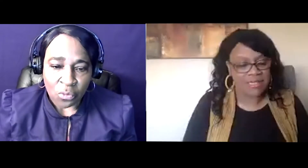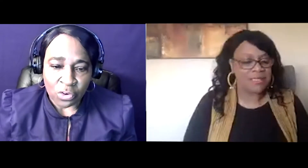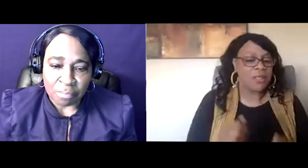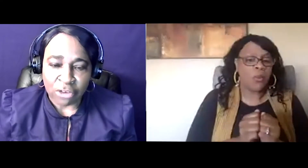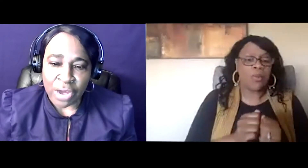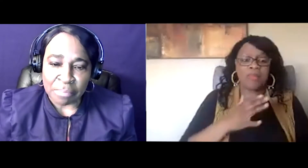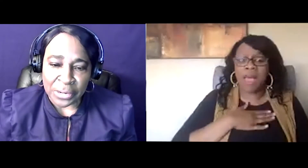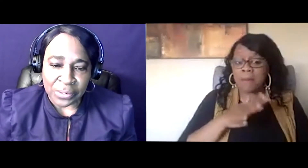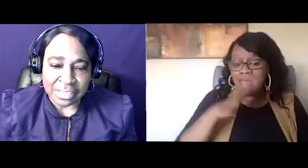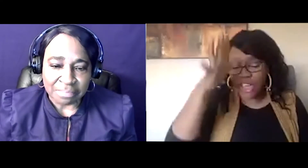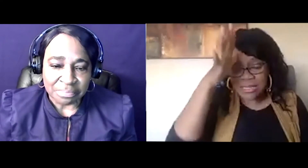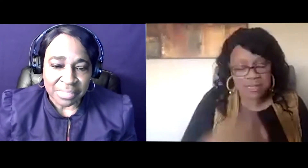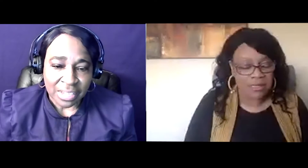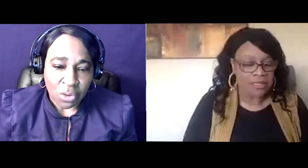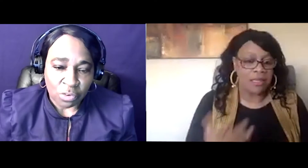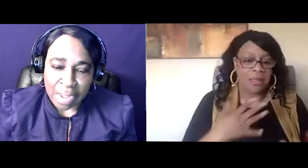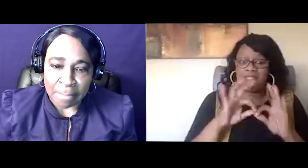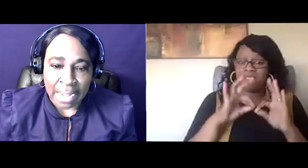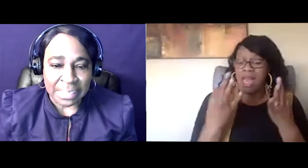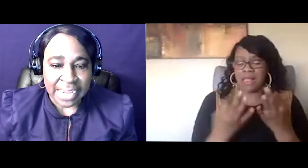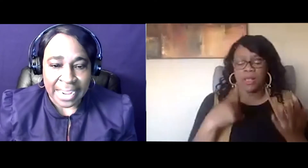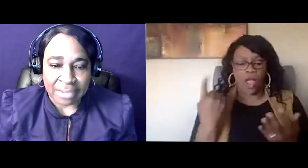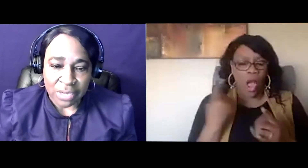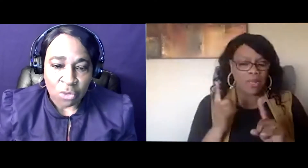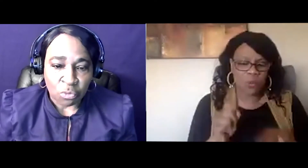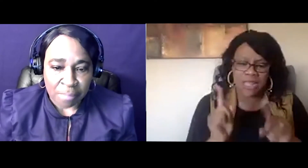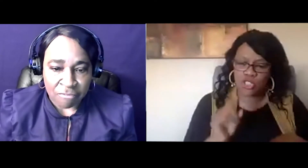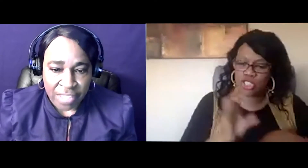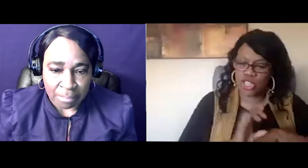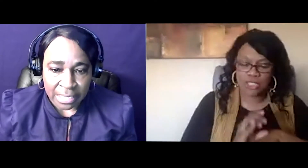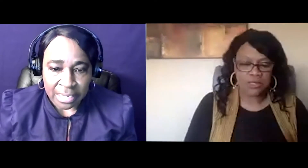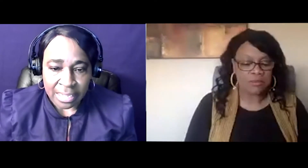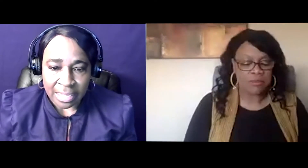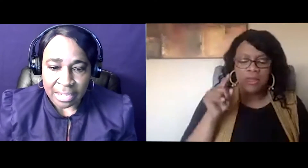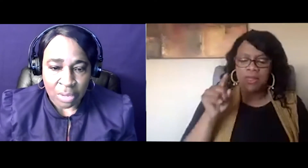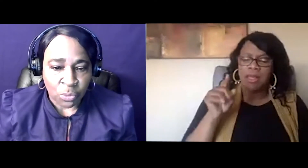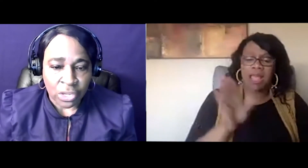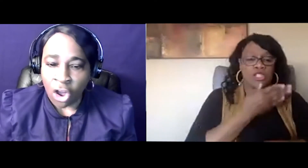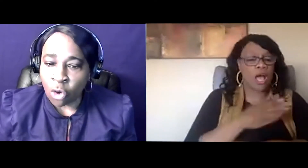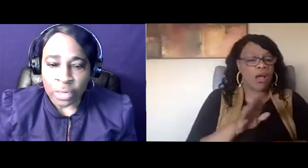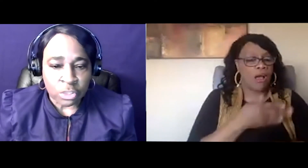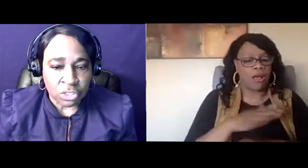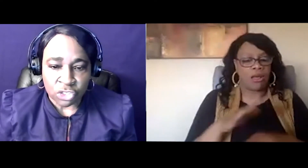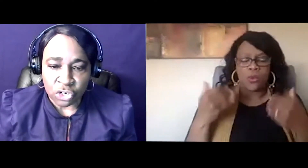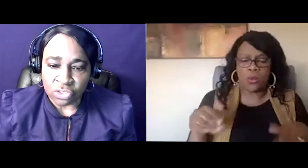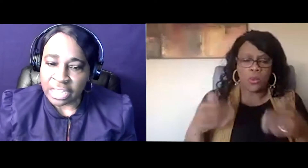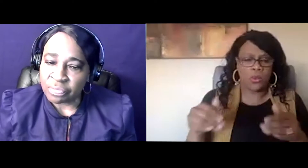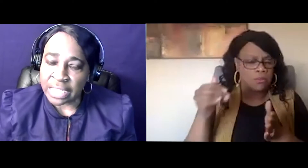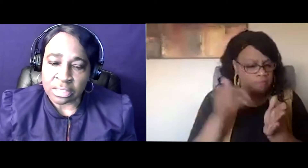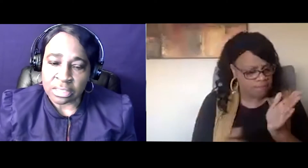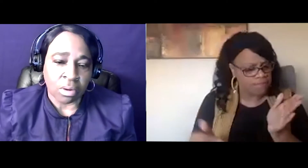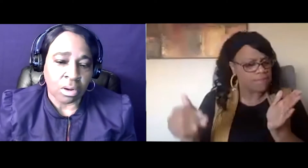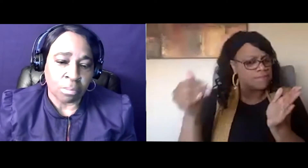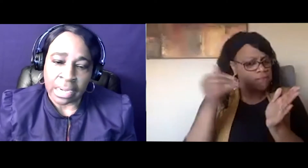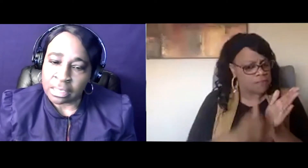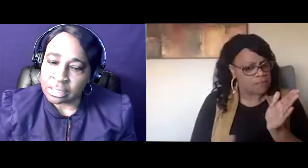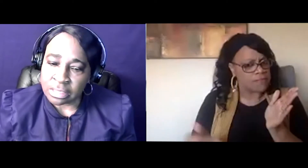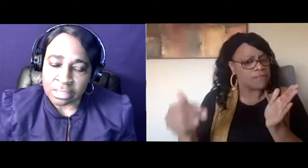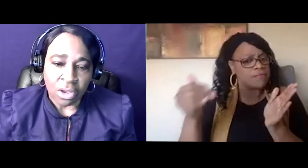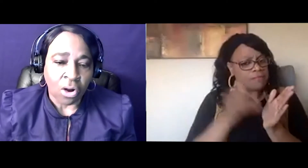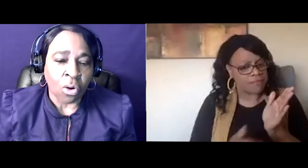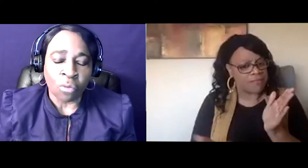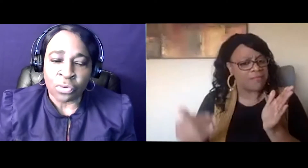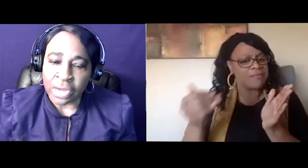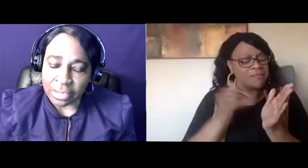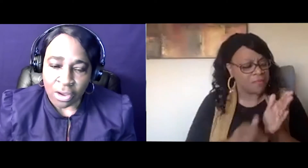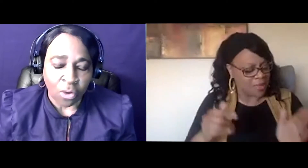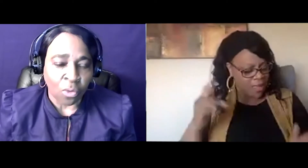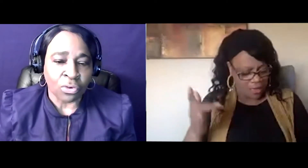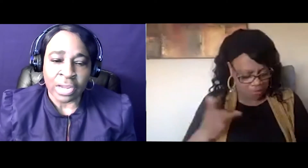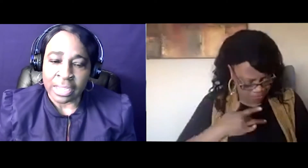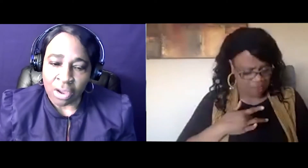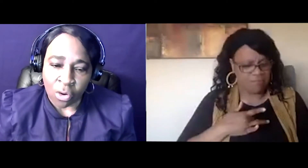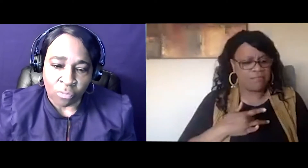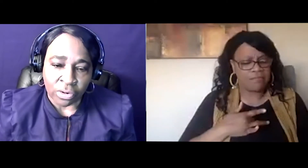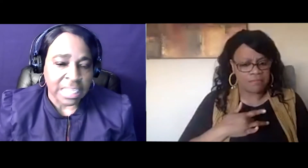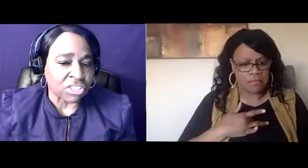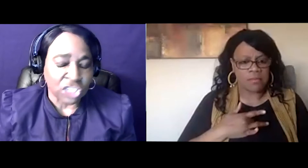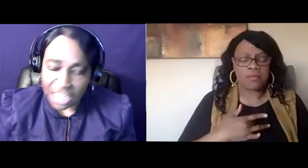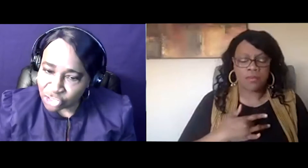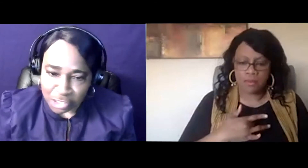with my grandparents, with my mom and dad, with my family. We always went to church and that song, oh, my goodness, over and over and over. It touched me.